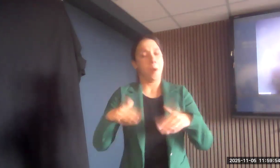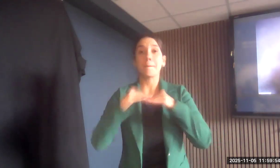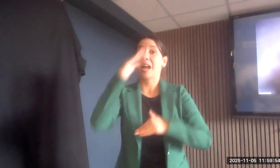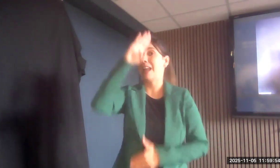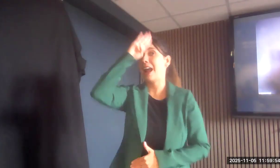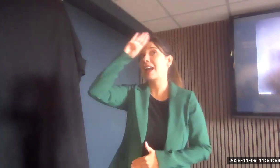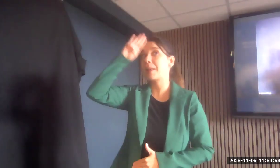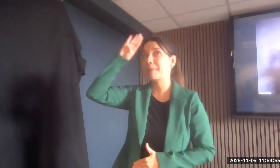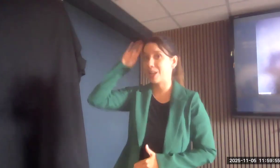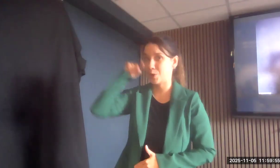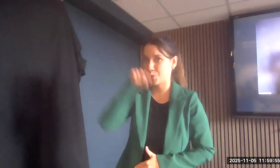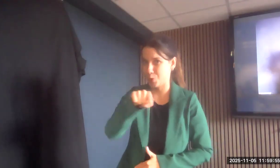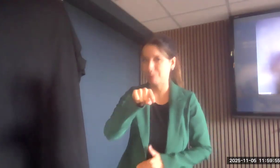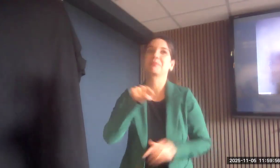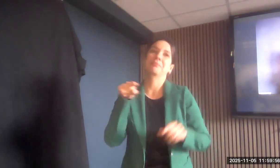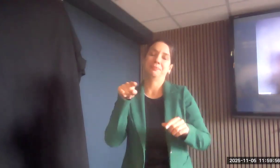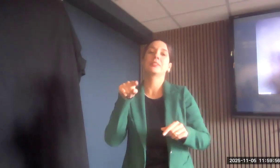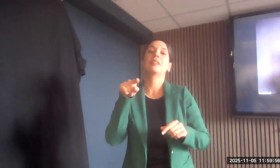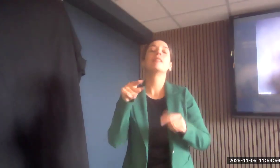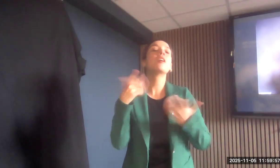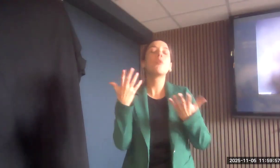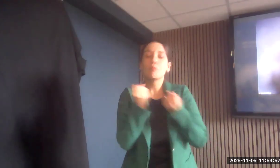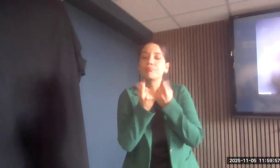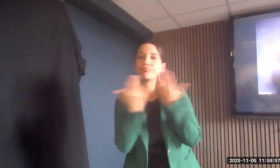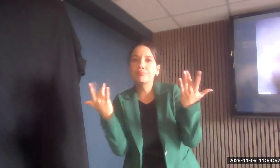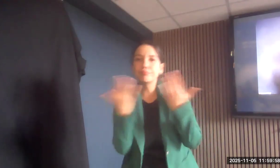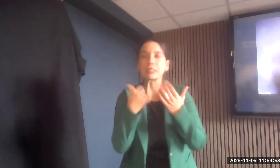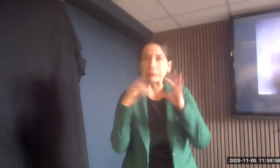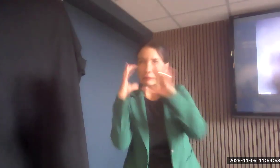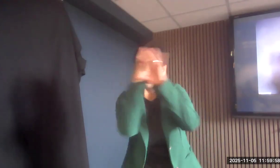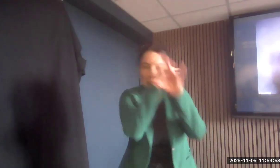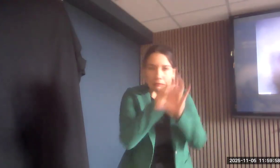And, but he's looked very much at the use of